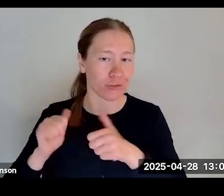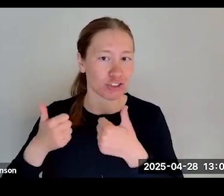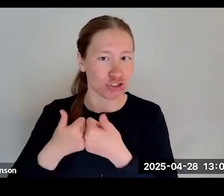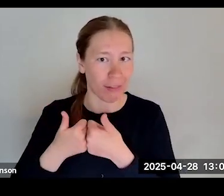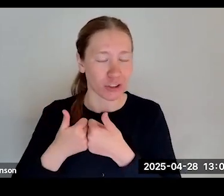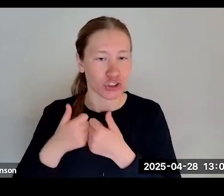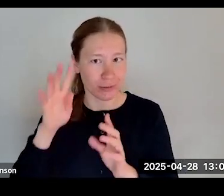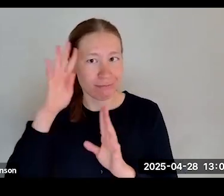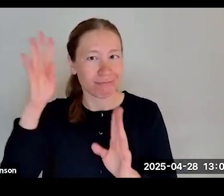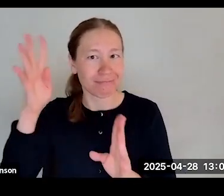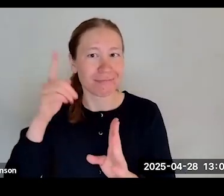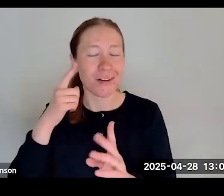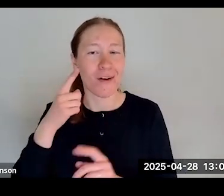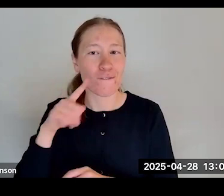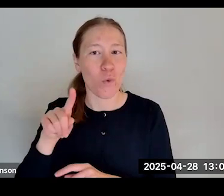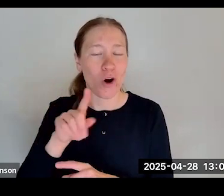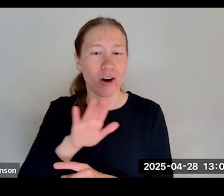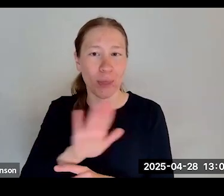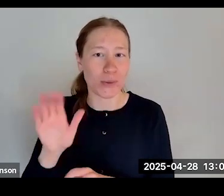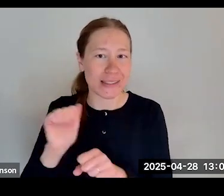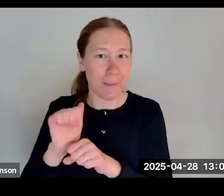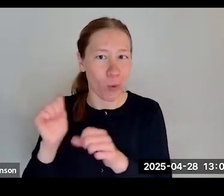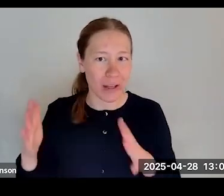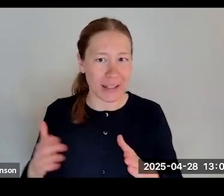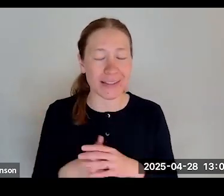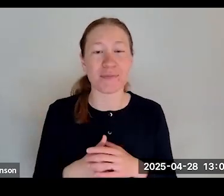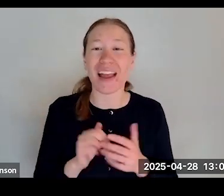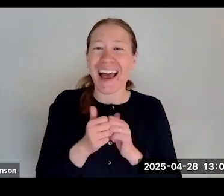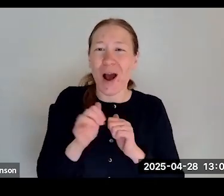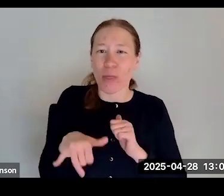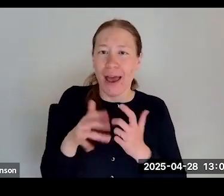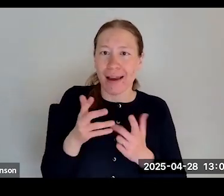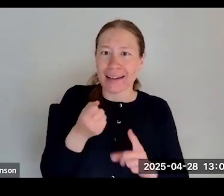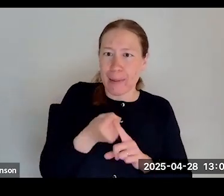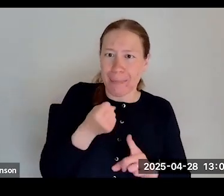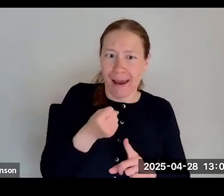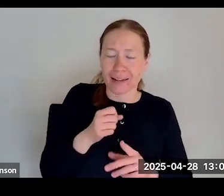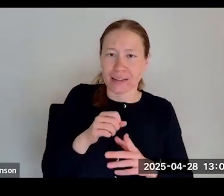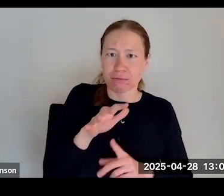in those scenarios, and then the impact that social and physical environments can have on employees.